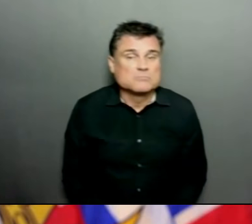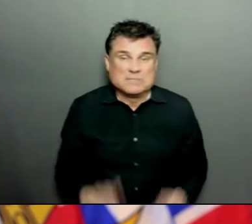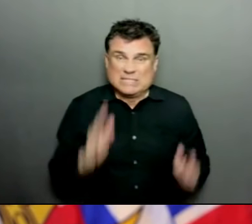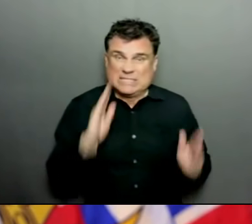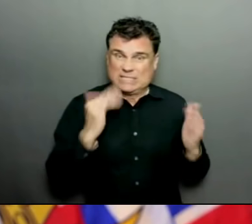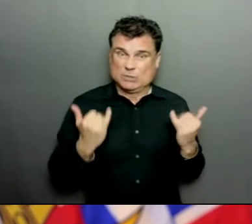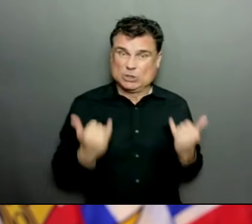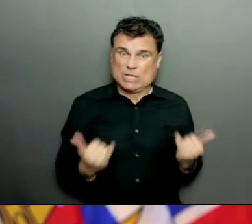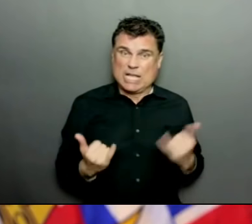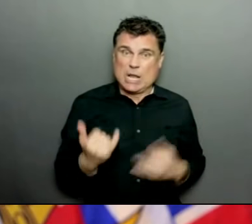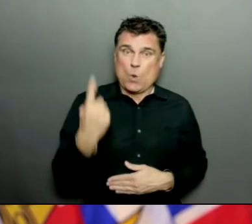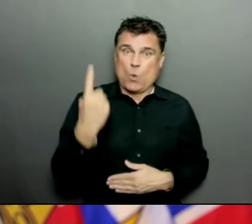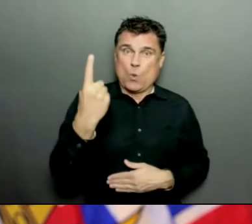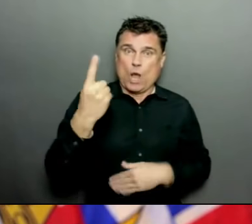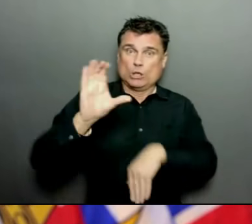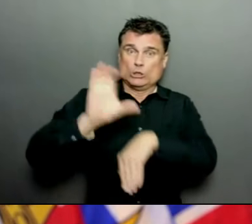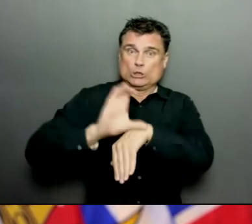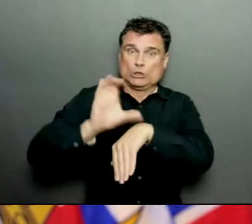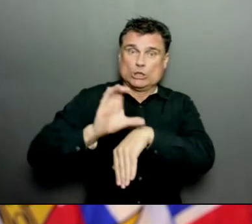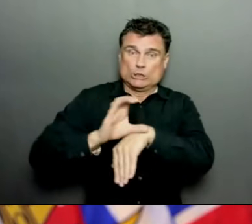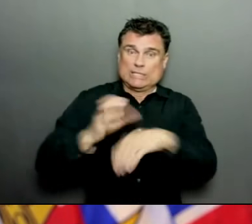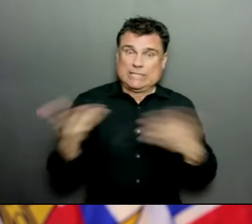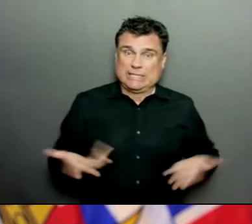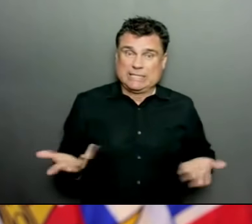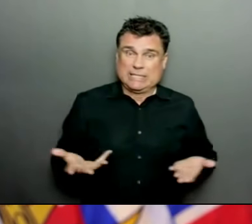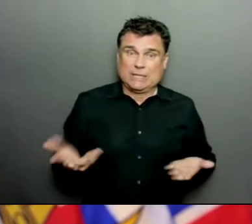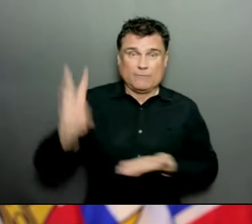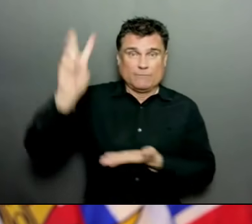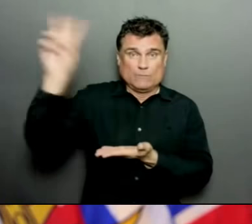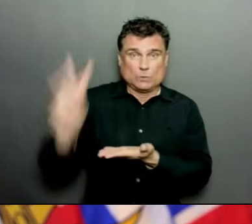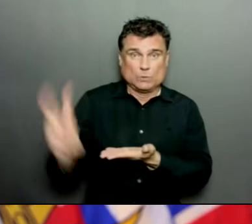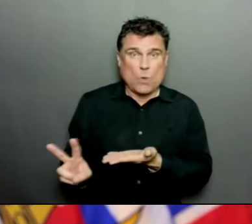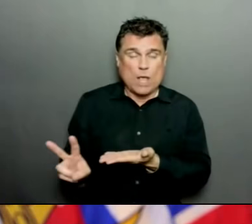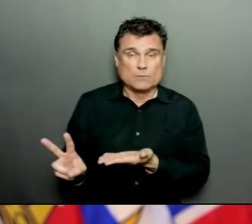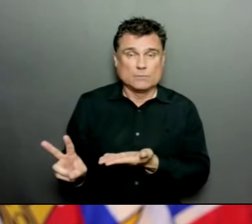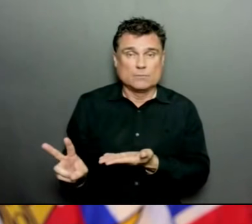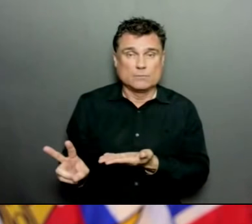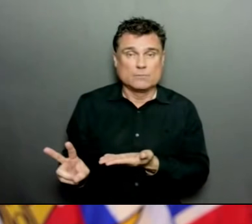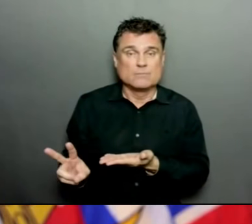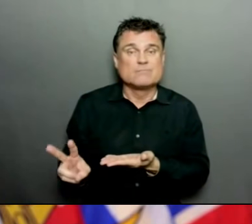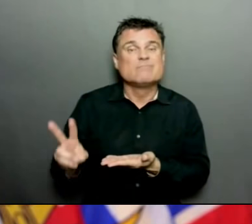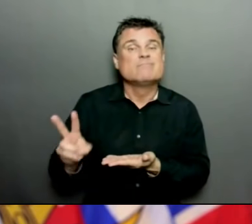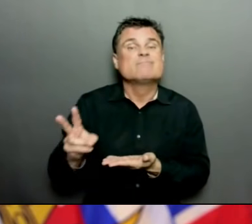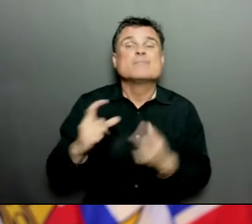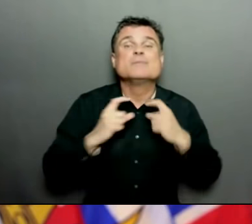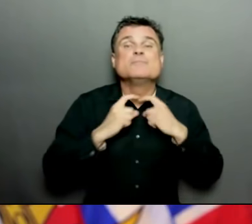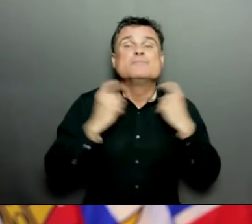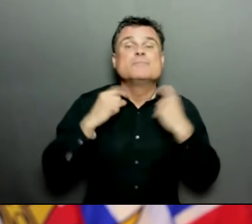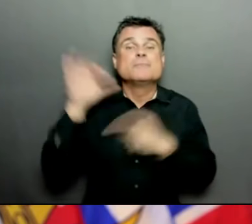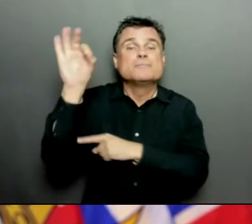times now, unfortunately, we now have a church in Victoria where the minister is saying, people are allowed in